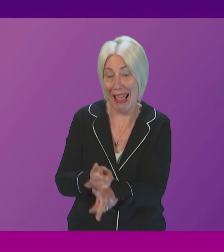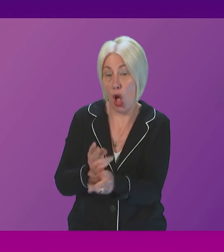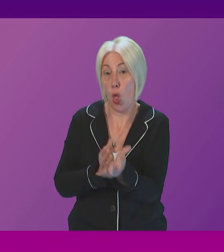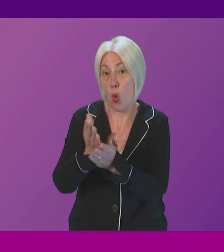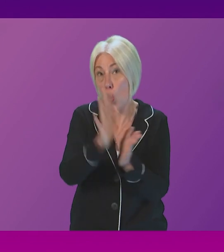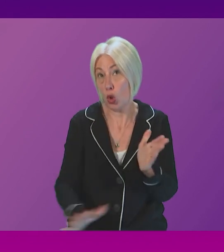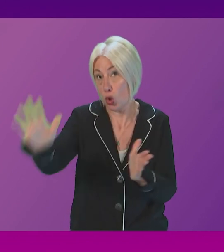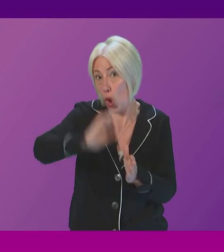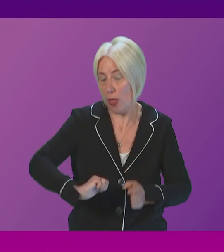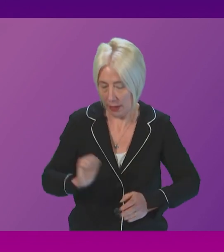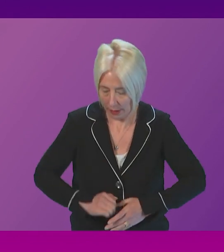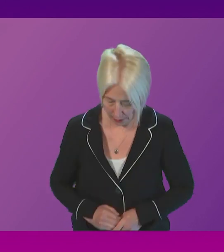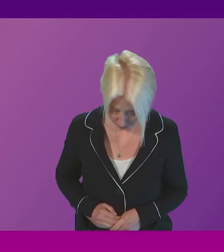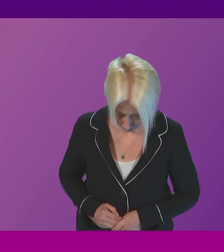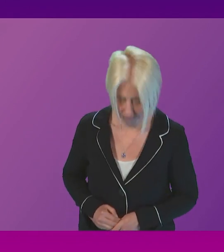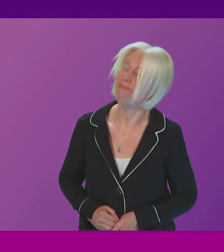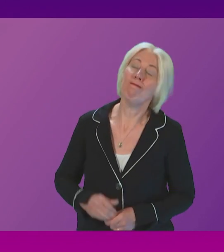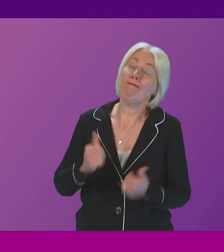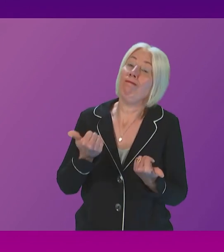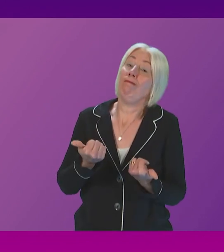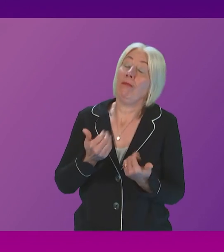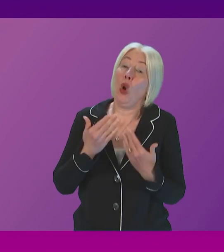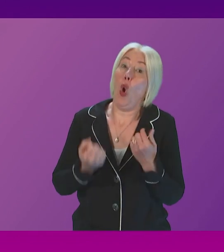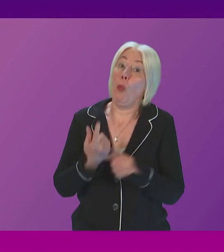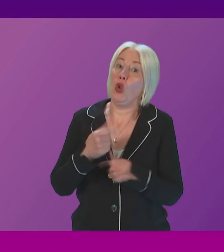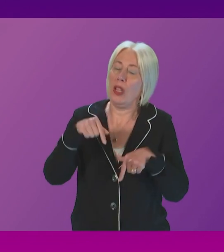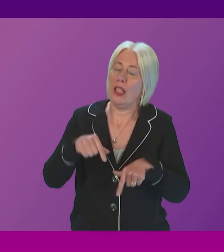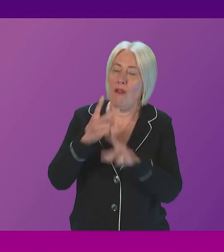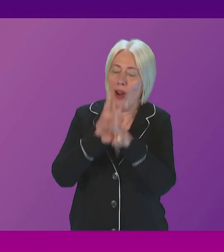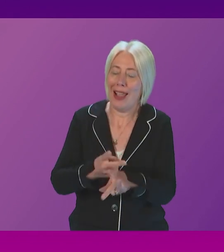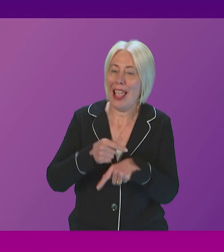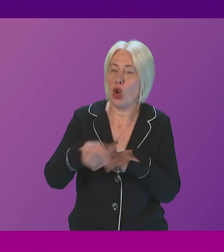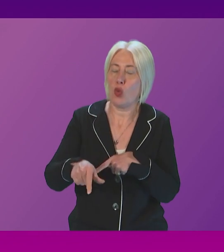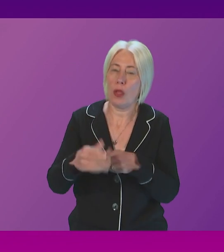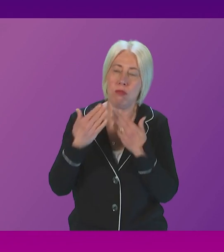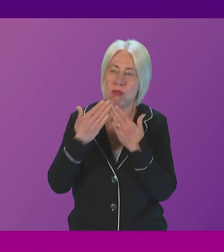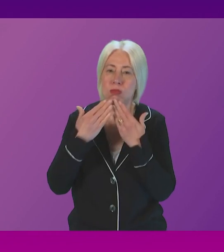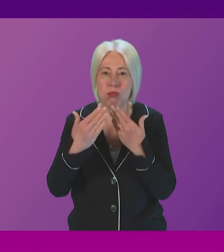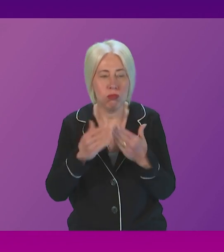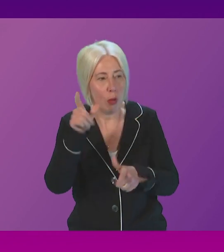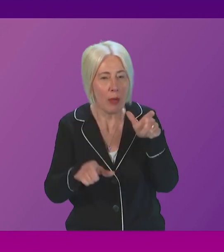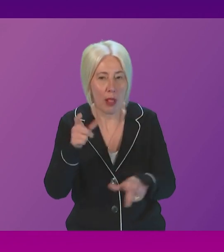I am grateful to take the opportunity during carers week to thank all those who provide care for their loved ones and to recognise the